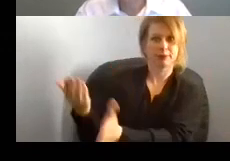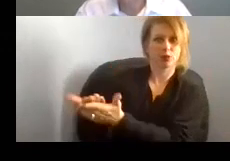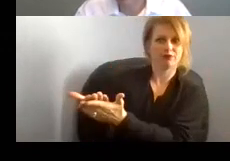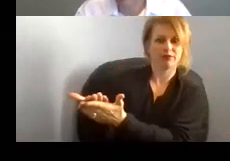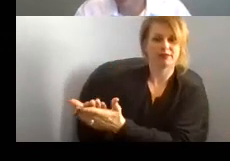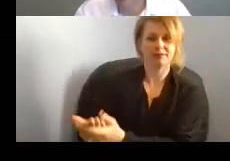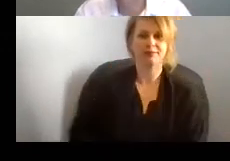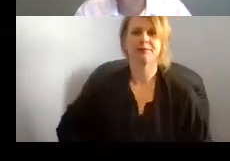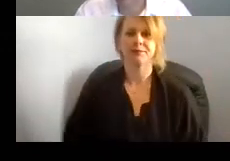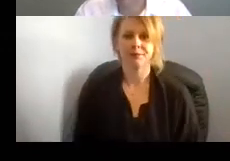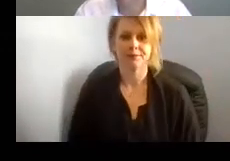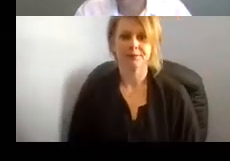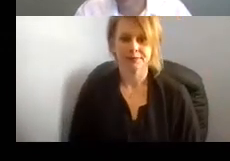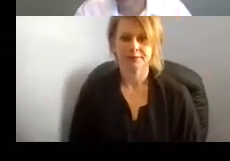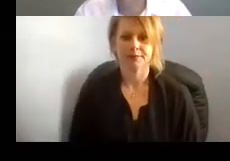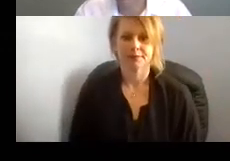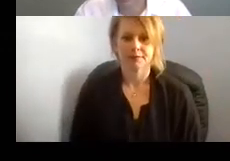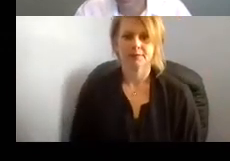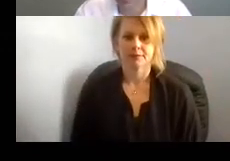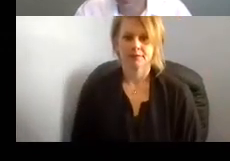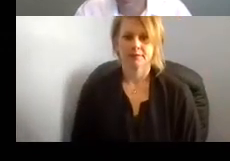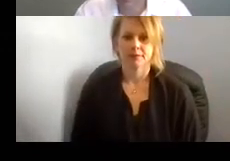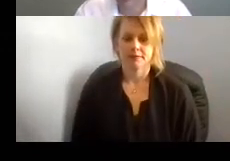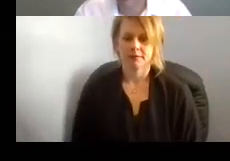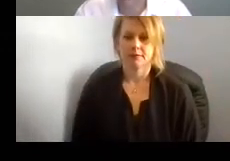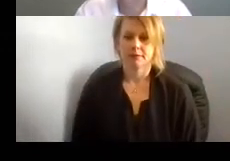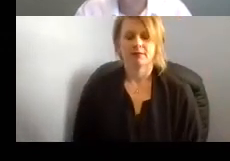Having said that, I can completely understand right now – and I’ve talked